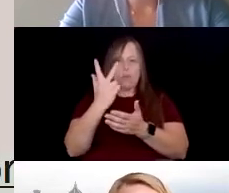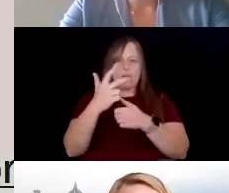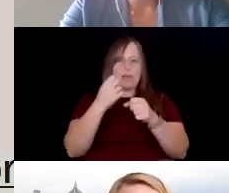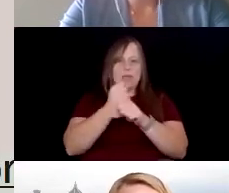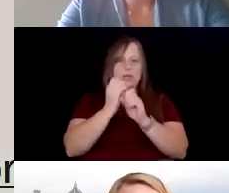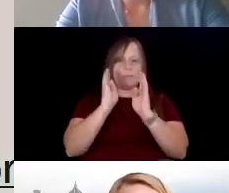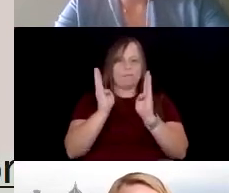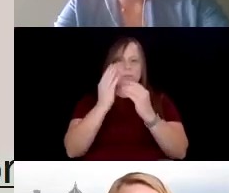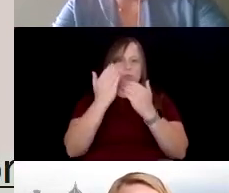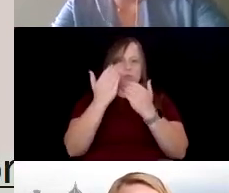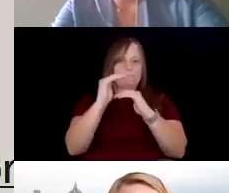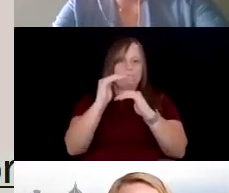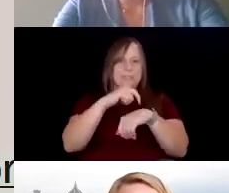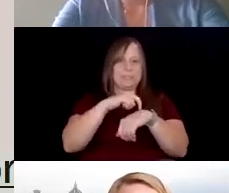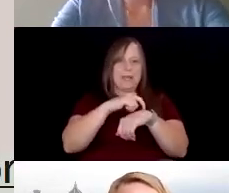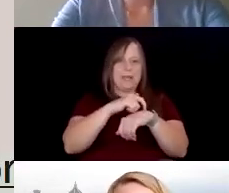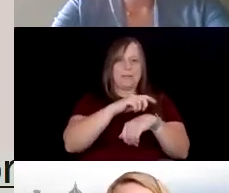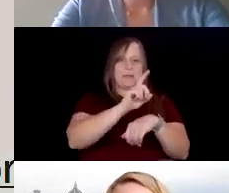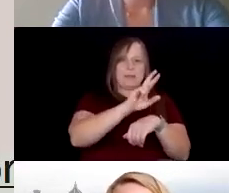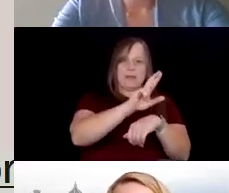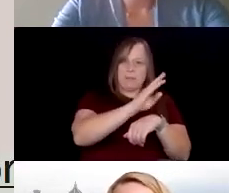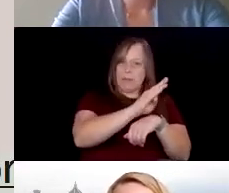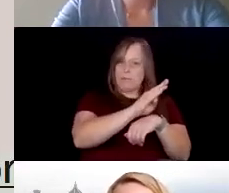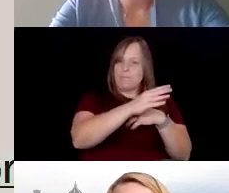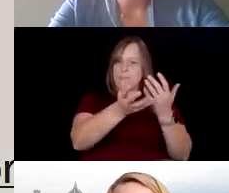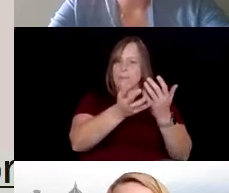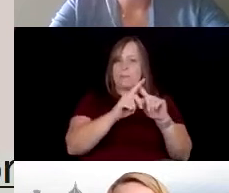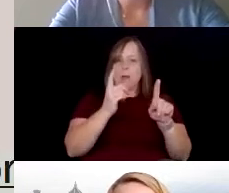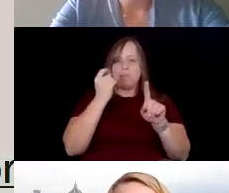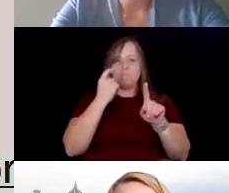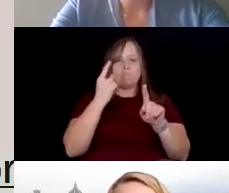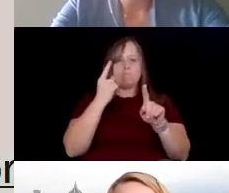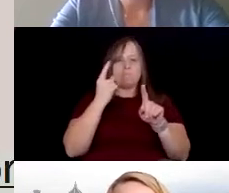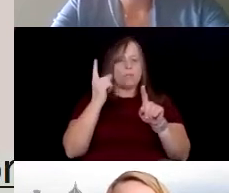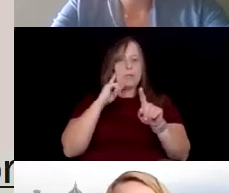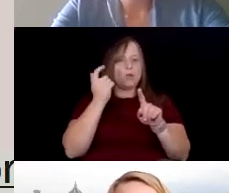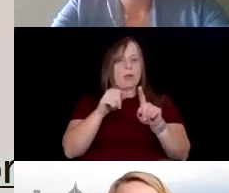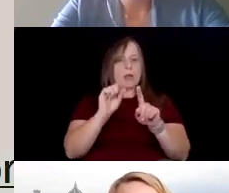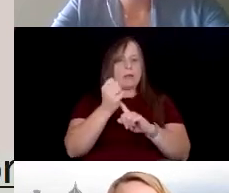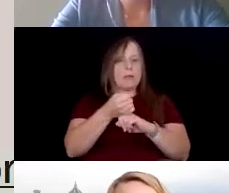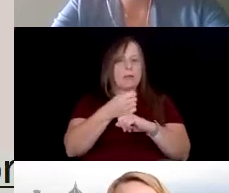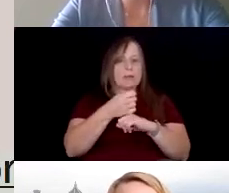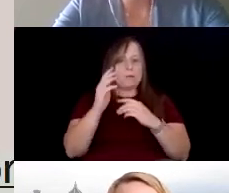so much shorter than the Discharge Review Board, but they can hear any case, quote, in the interest of justice, which is broad.